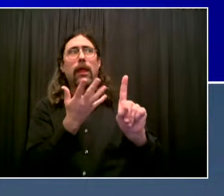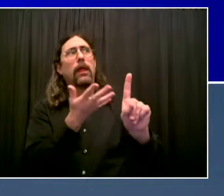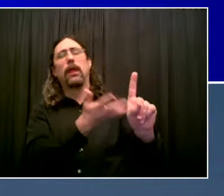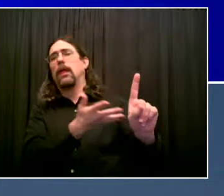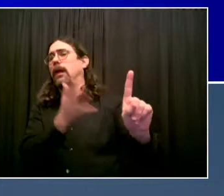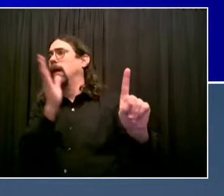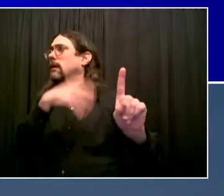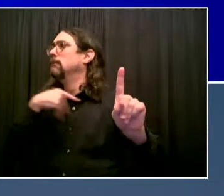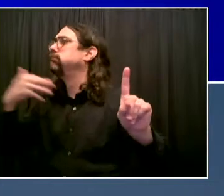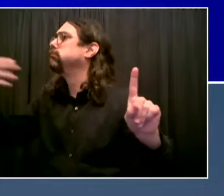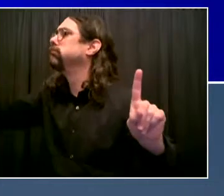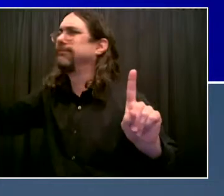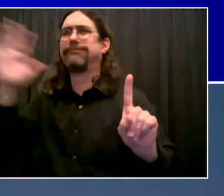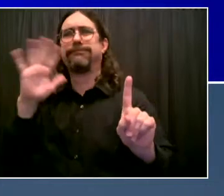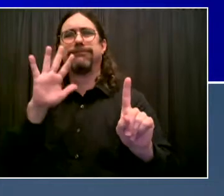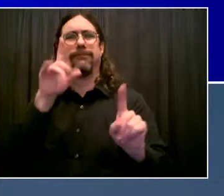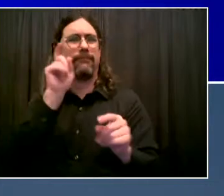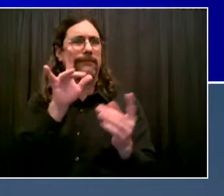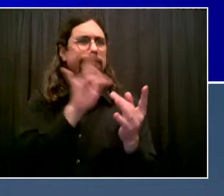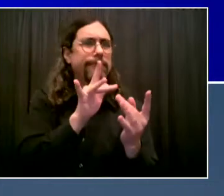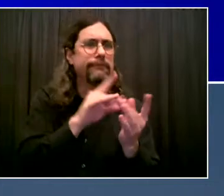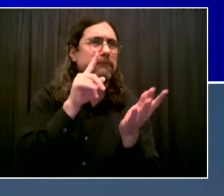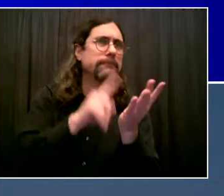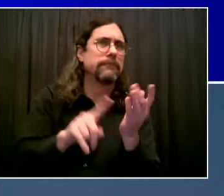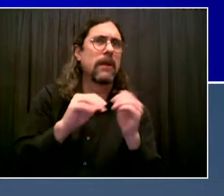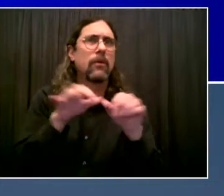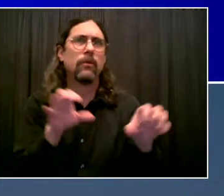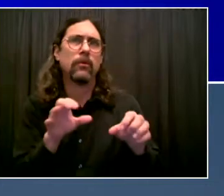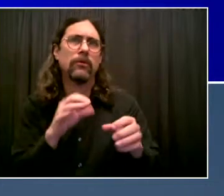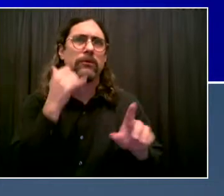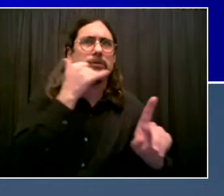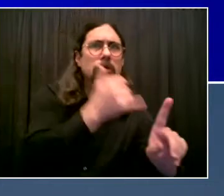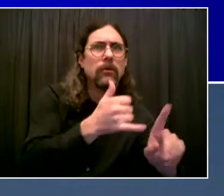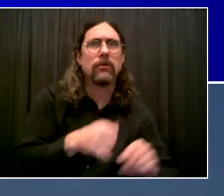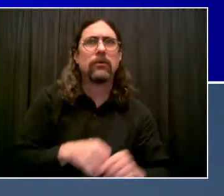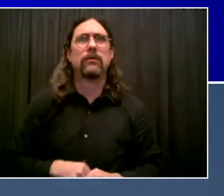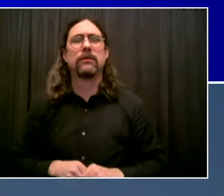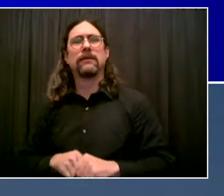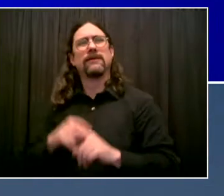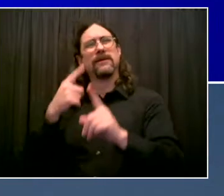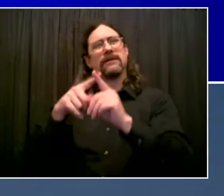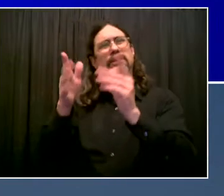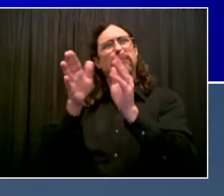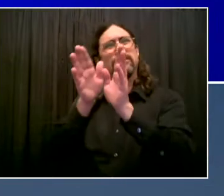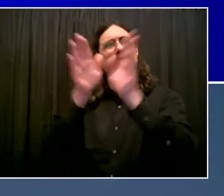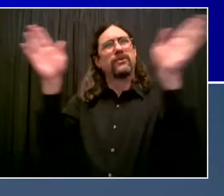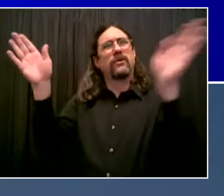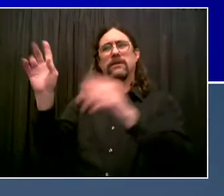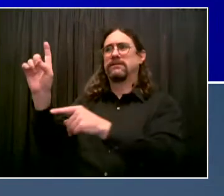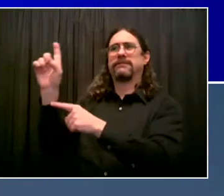IT FROM EVER HAPPENINIG NAGAGAIN THESE ARE GOOD THINGS BUT WE NEED TO GO FARTHER. WE WANT TO IMPROVE THE SUPPORT THAT WE PPIDROVE E TO SURVIVORS OF DOMESTIC VIOLENCE. WE HAVE MORE